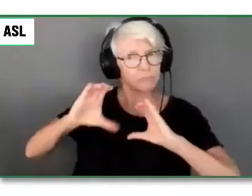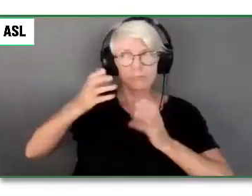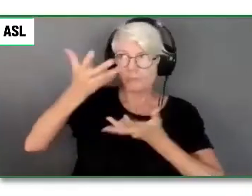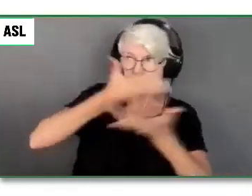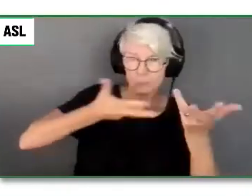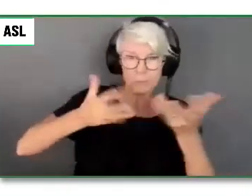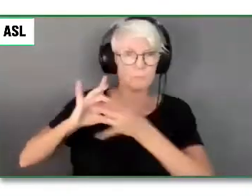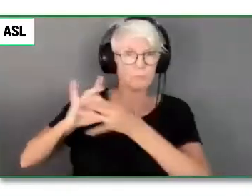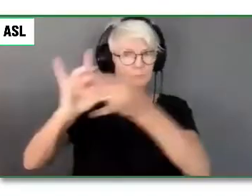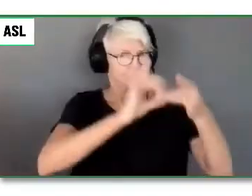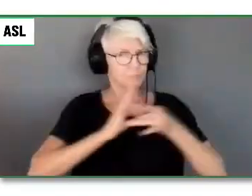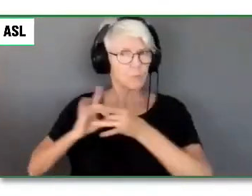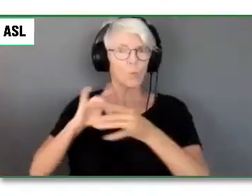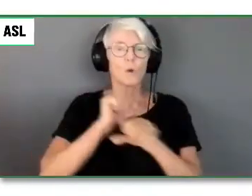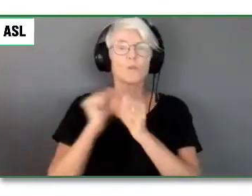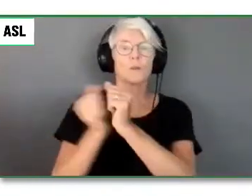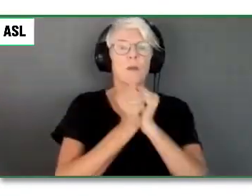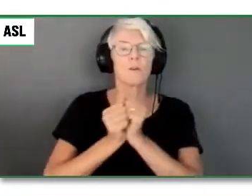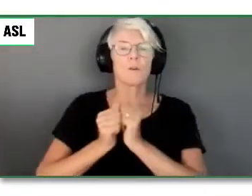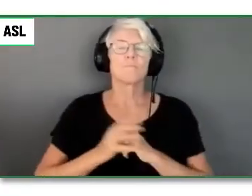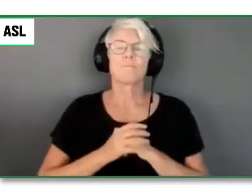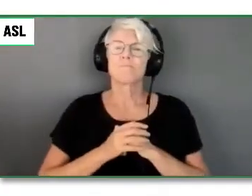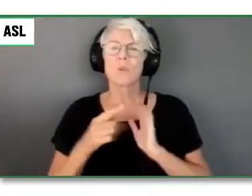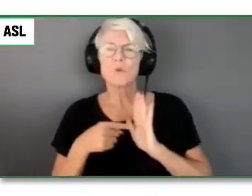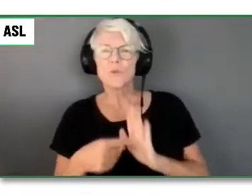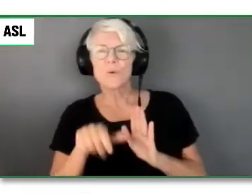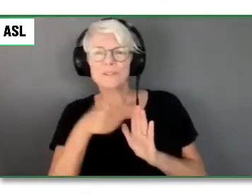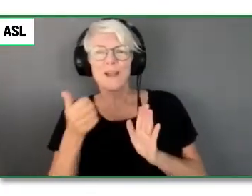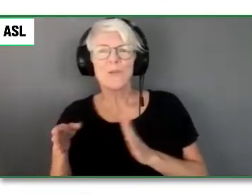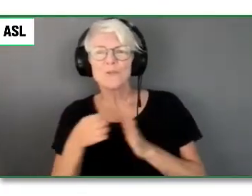Jelly is the other trail. Video ends.